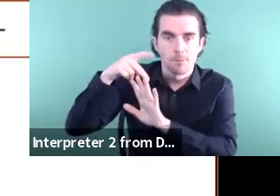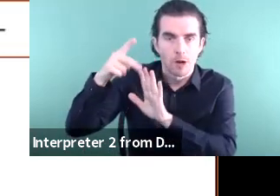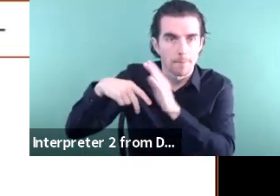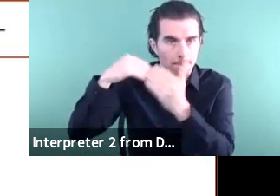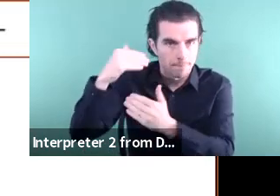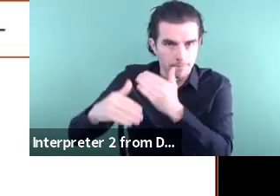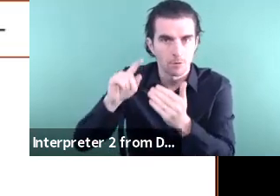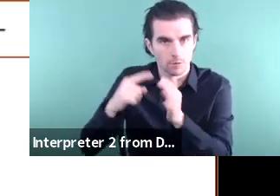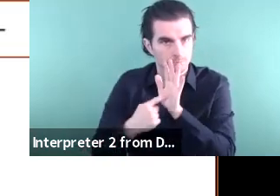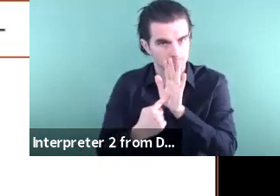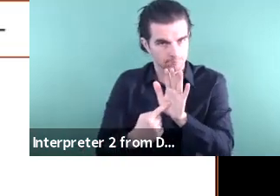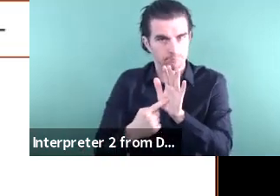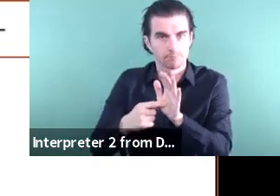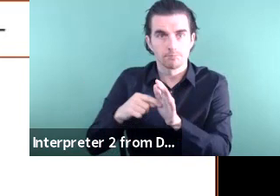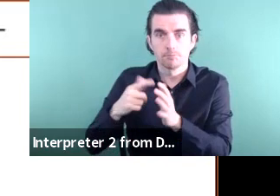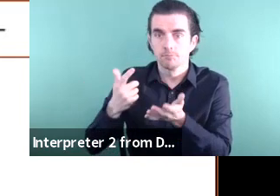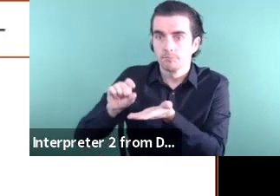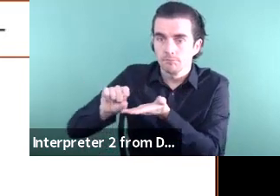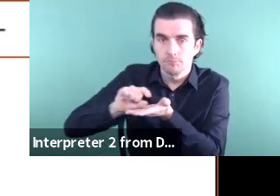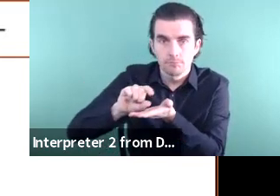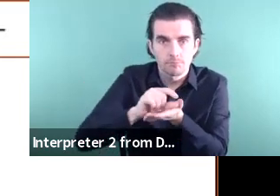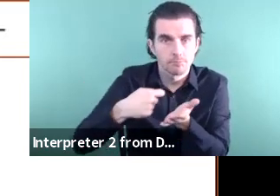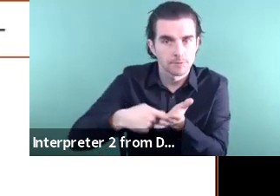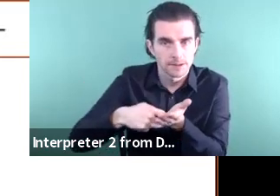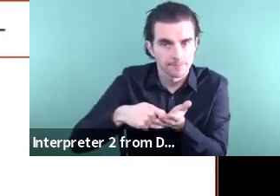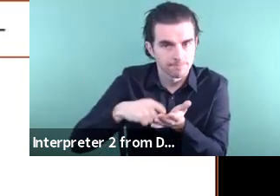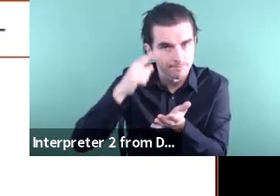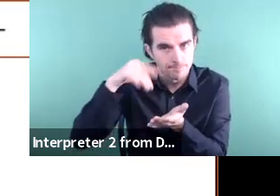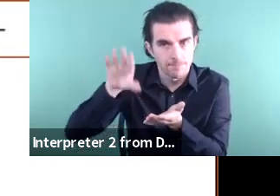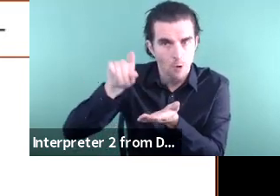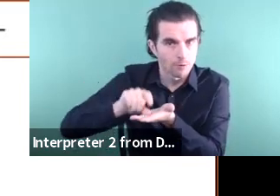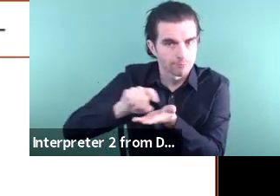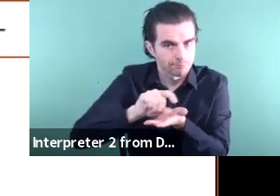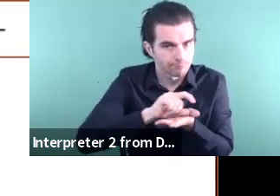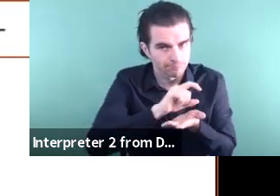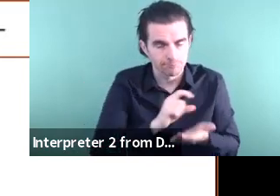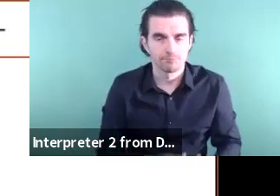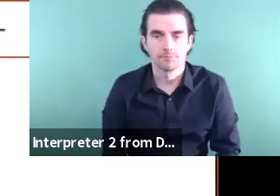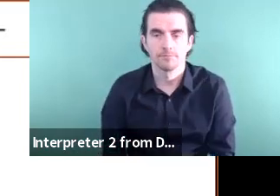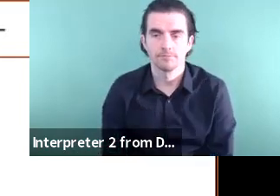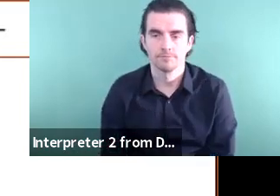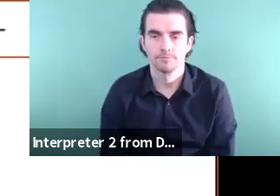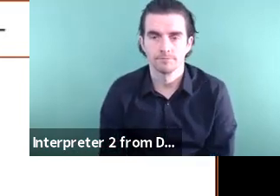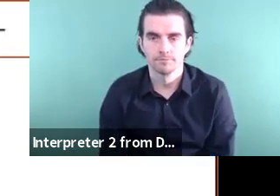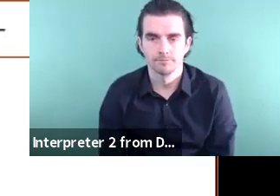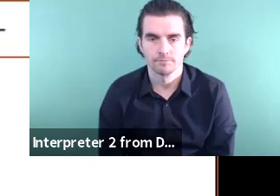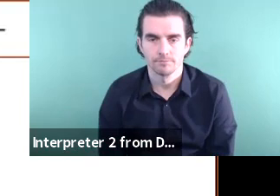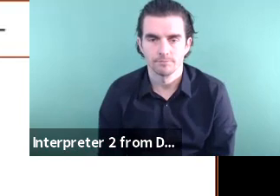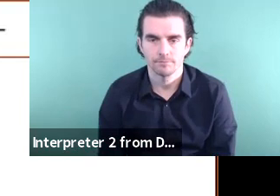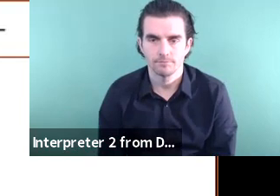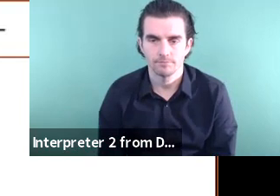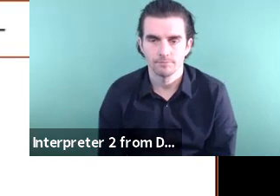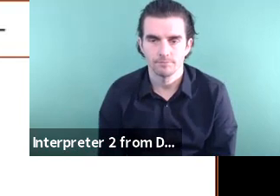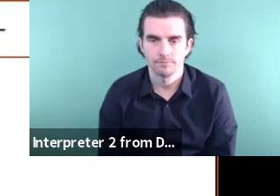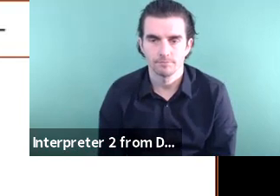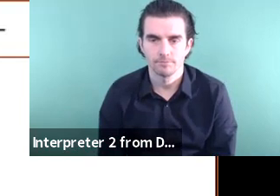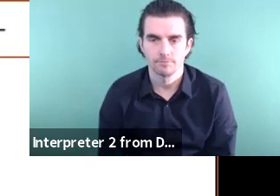Oops, I jumped one slide, okay. There is some lag in the command. So,